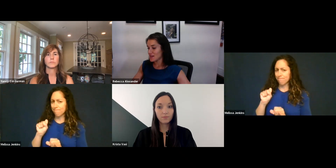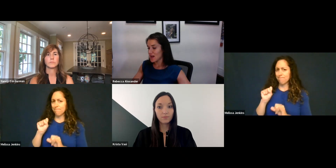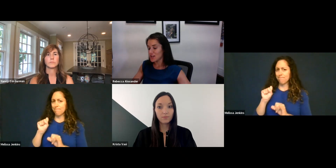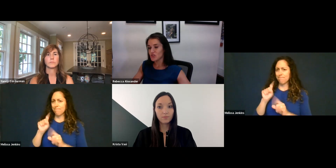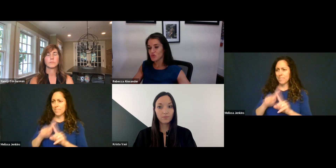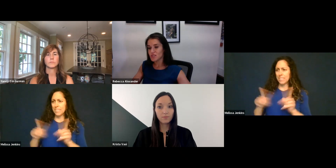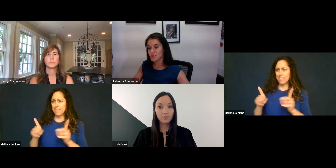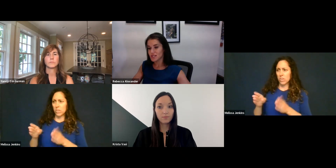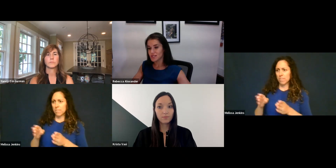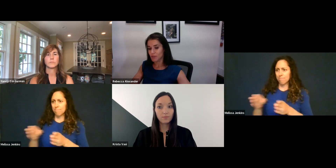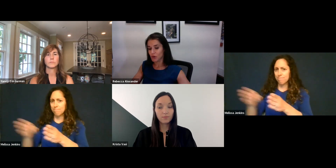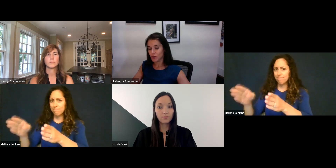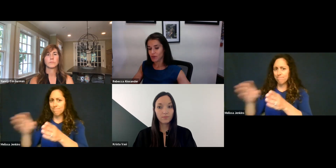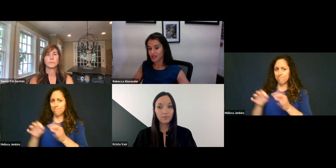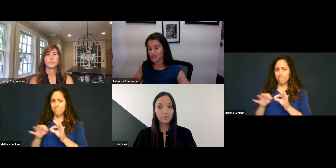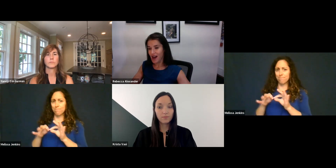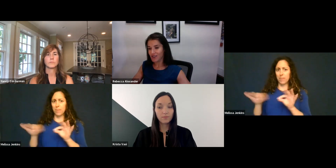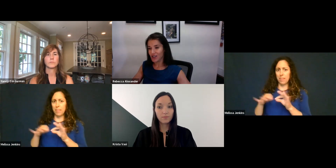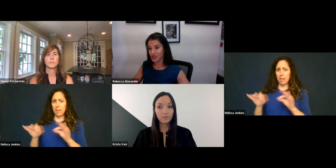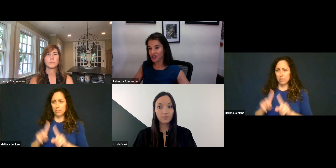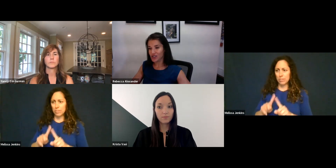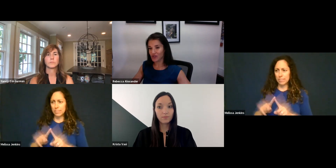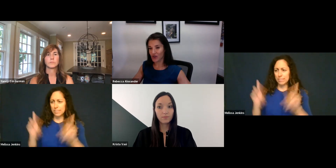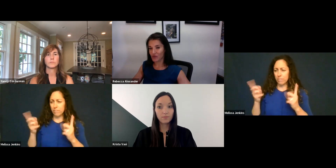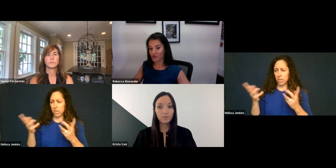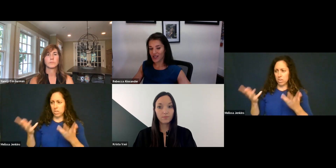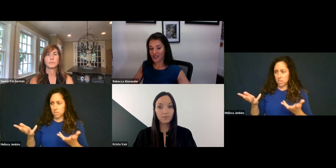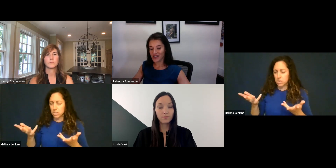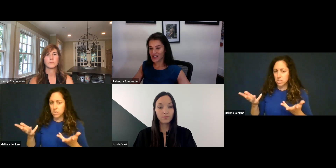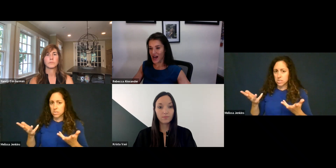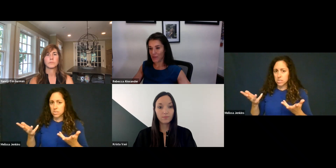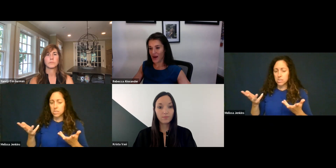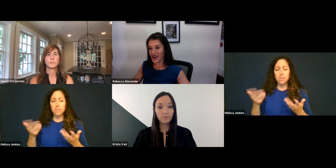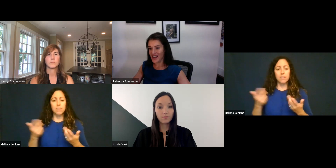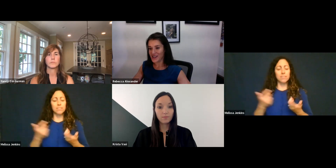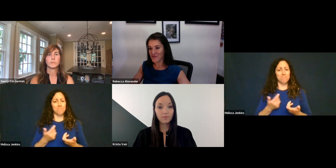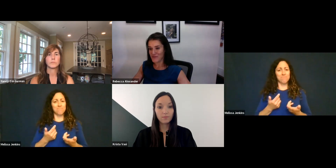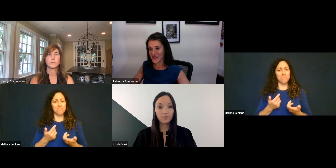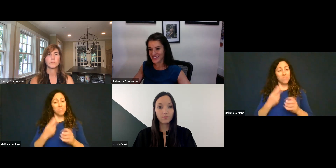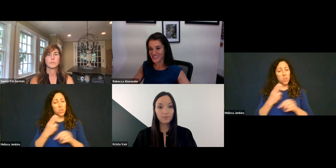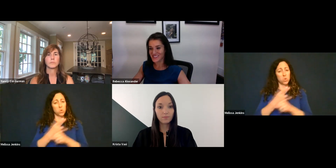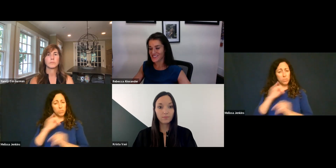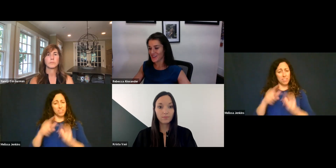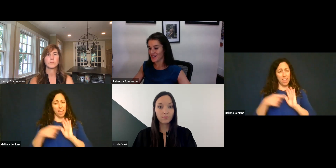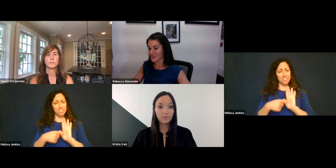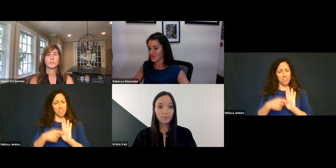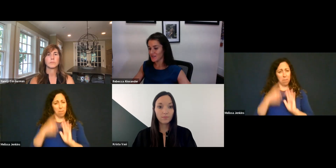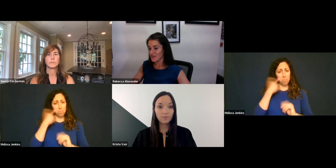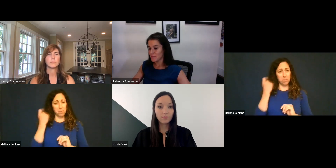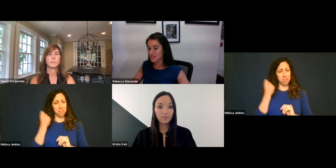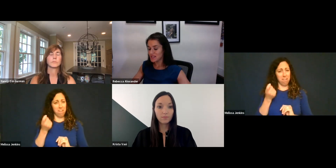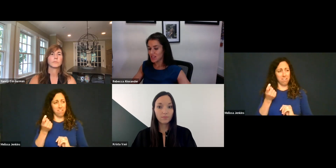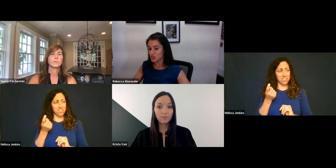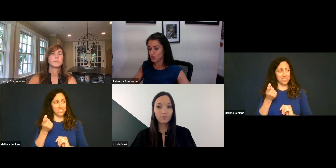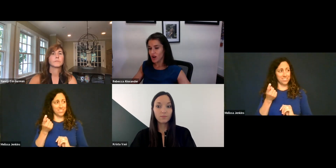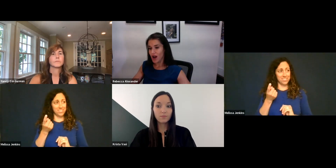And I use this example, because having Usher syndrome is not by any means mean that you are not